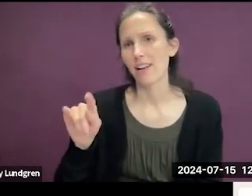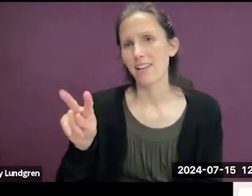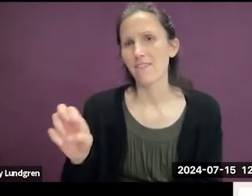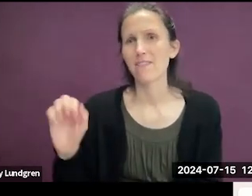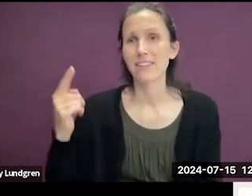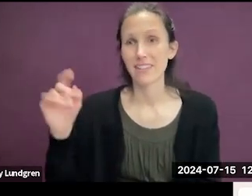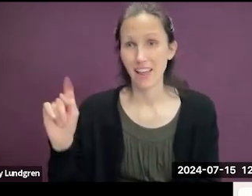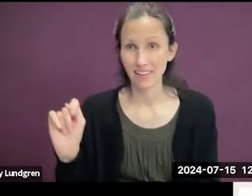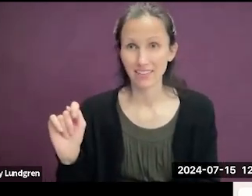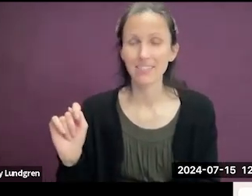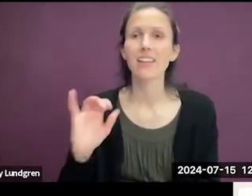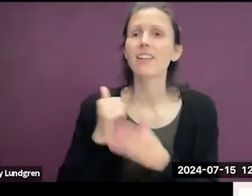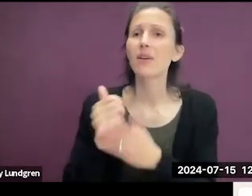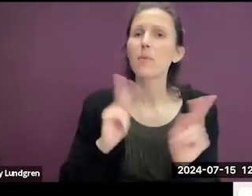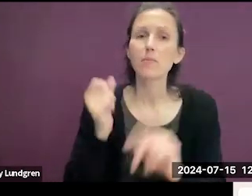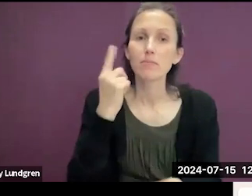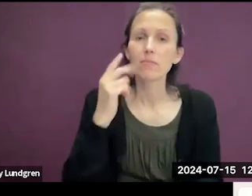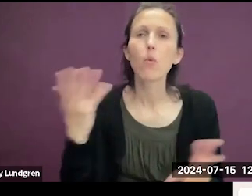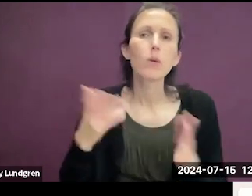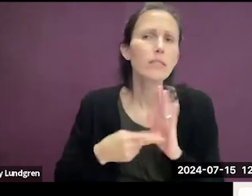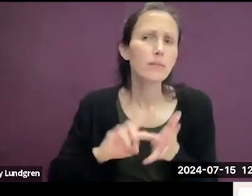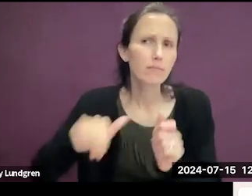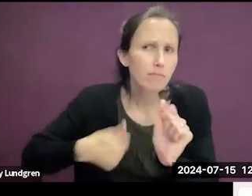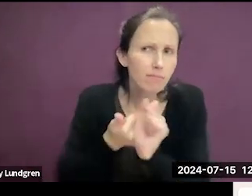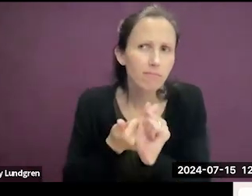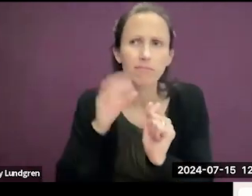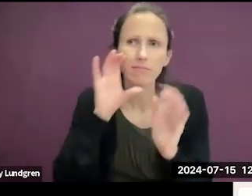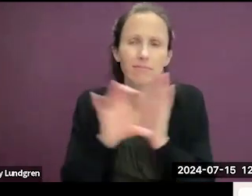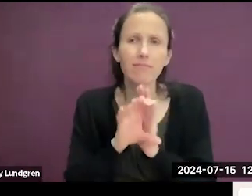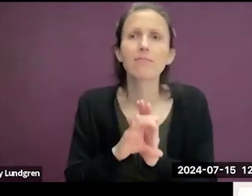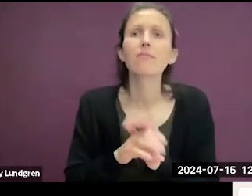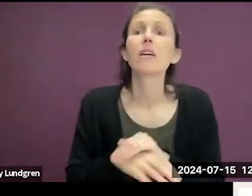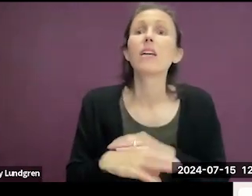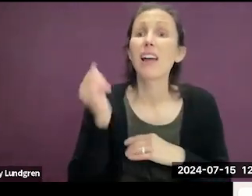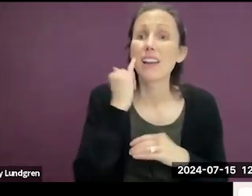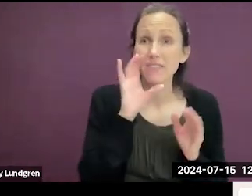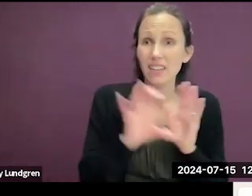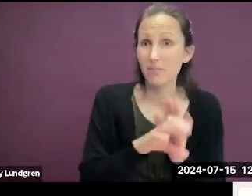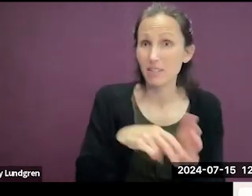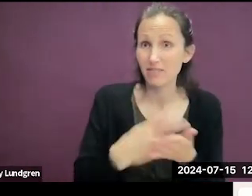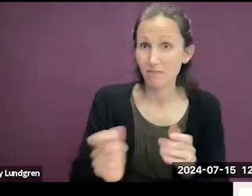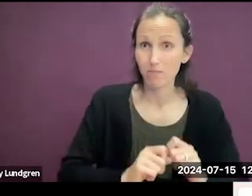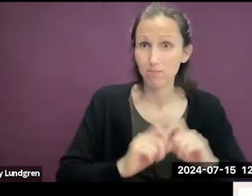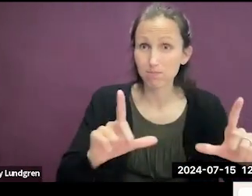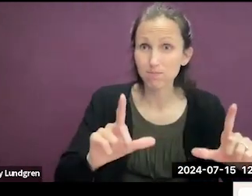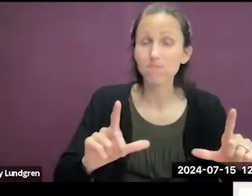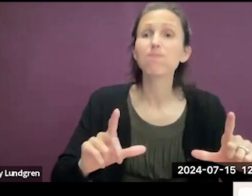behind an image. It is also going to be displayed when an image fails to load. So think about when someone's emailed you an image